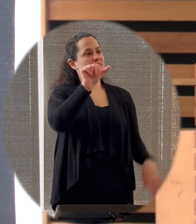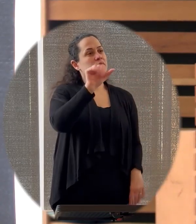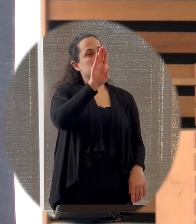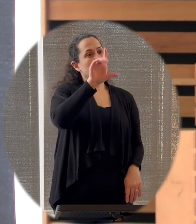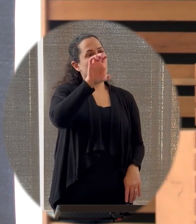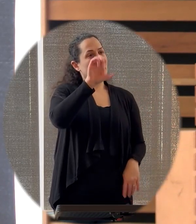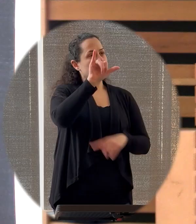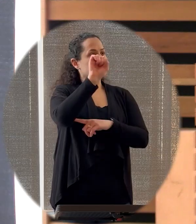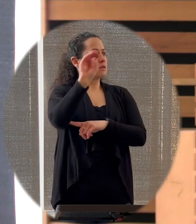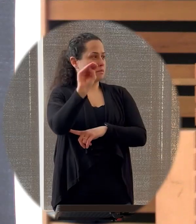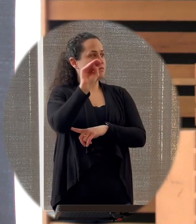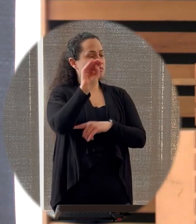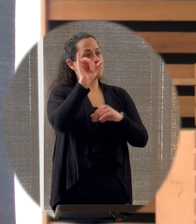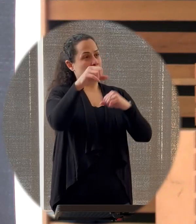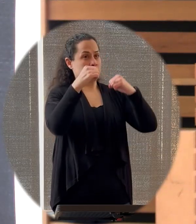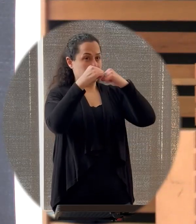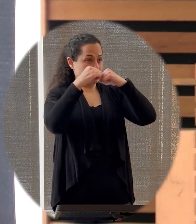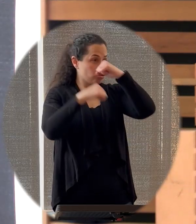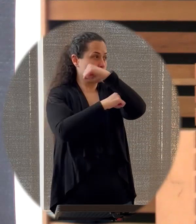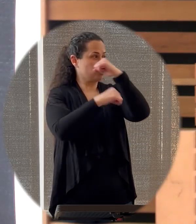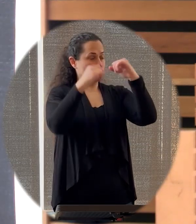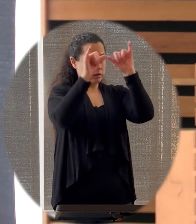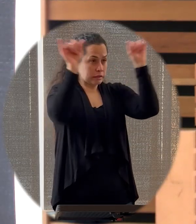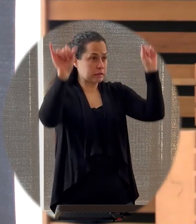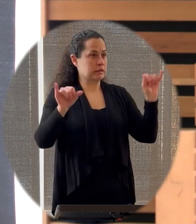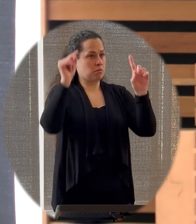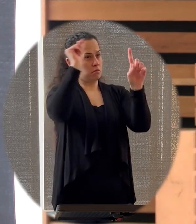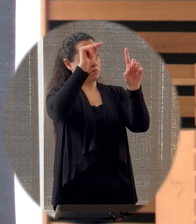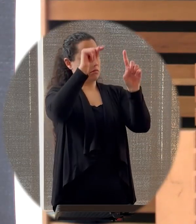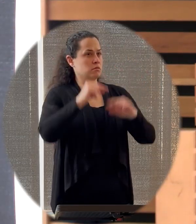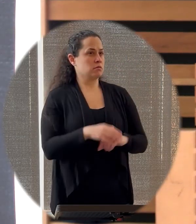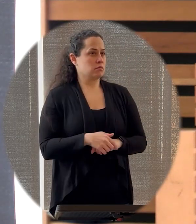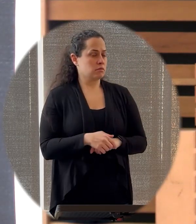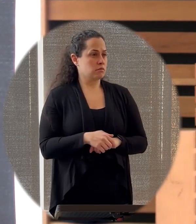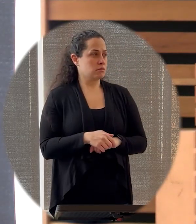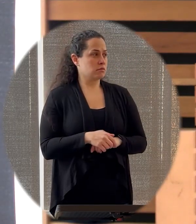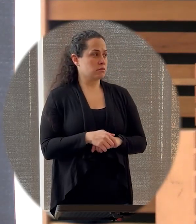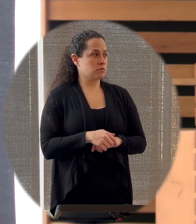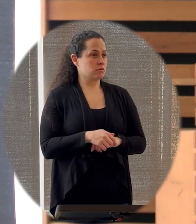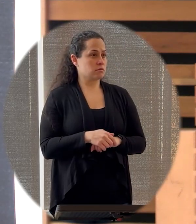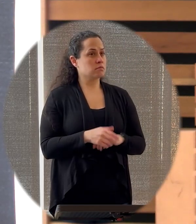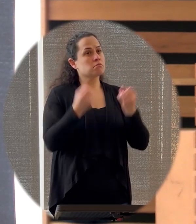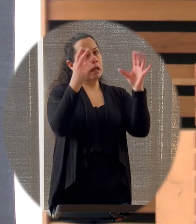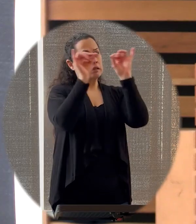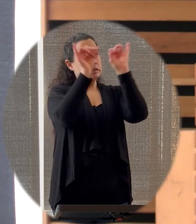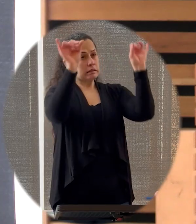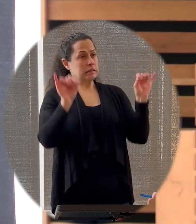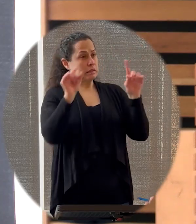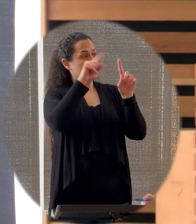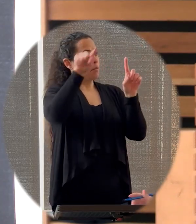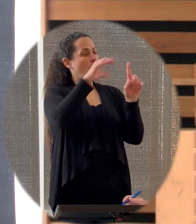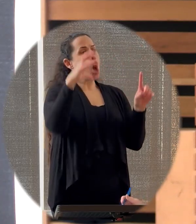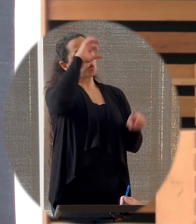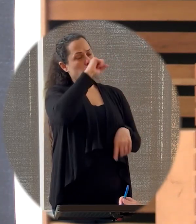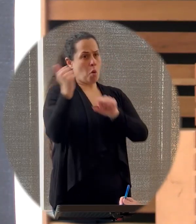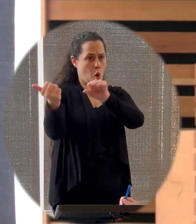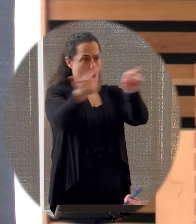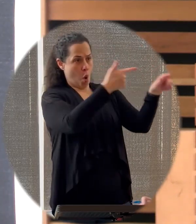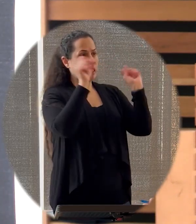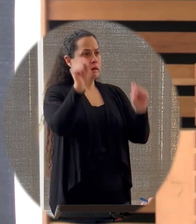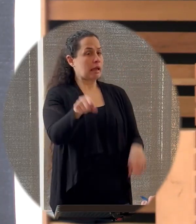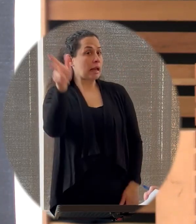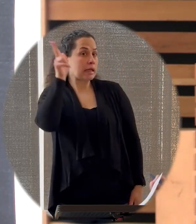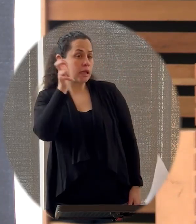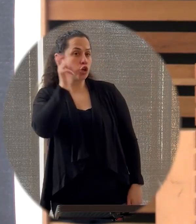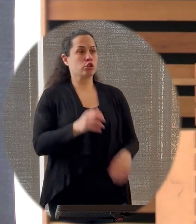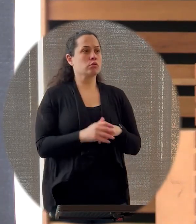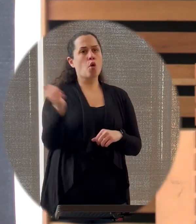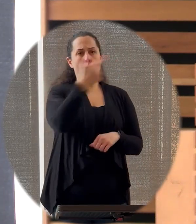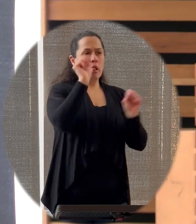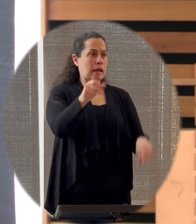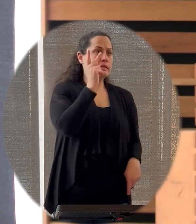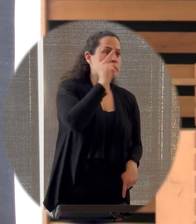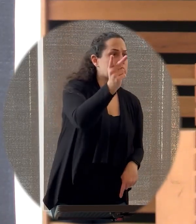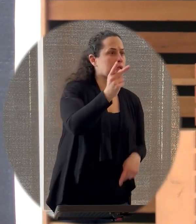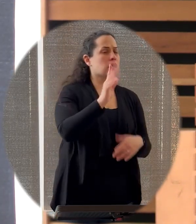the structural kind. It rests on the assumption that every person can hear, see, and move through